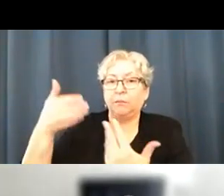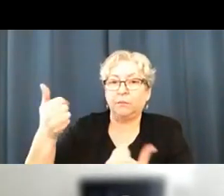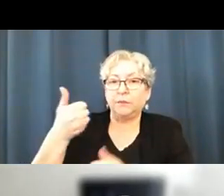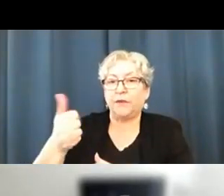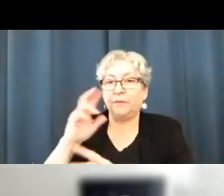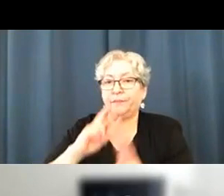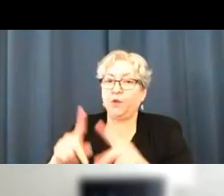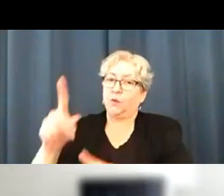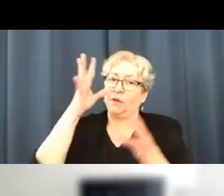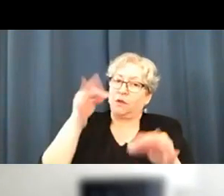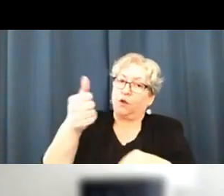to make your content more usable